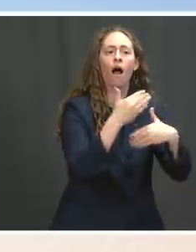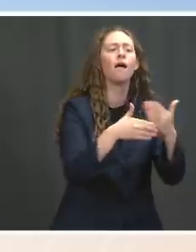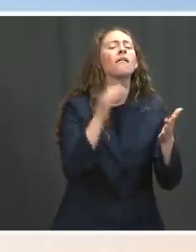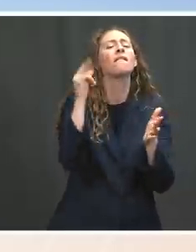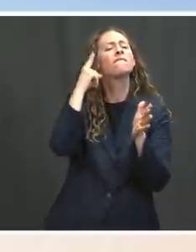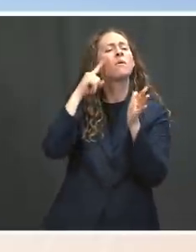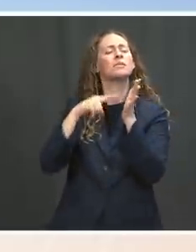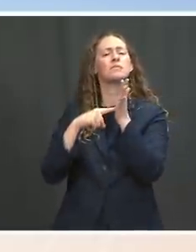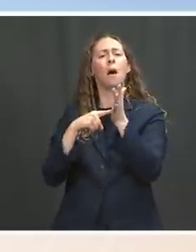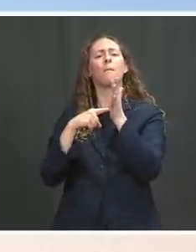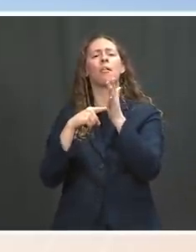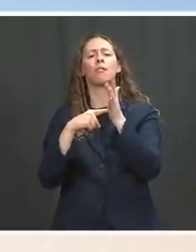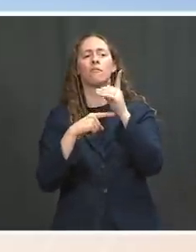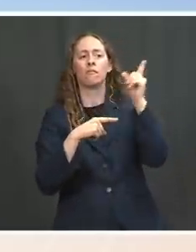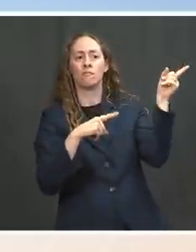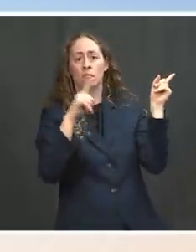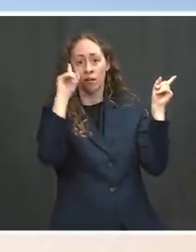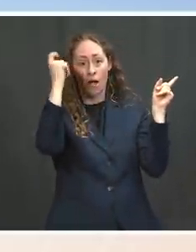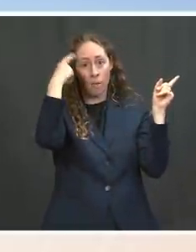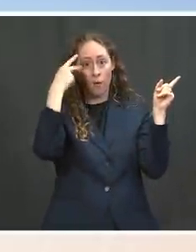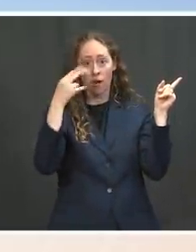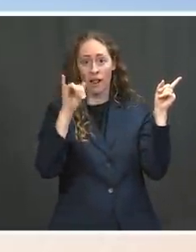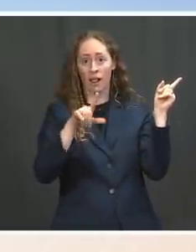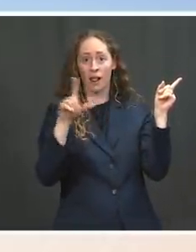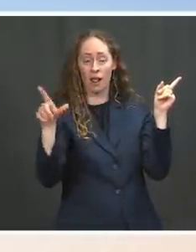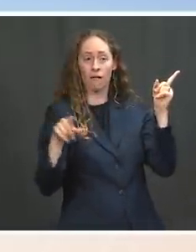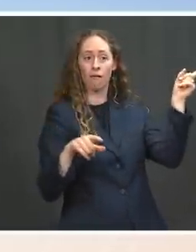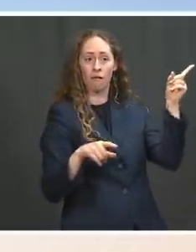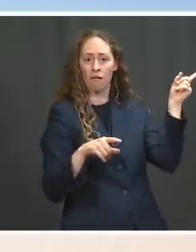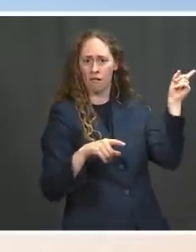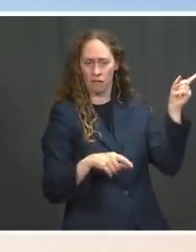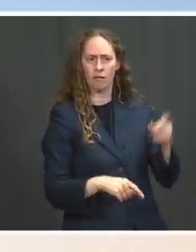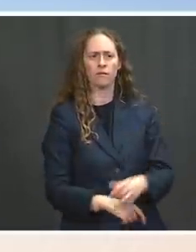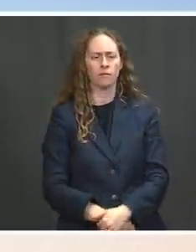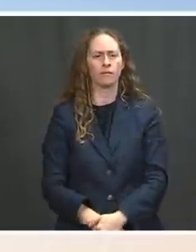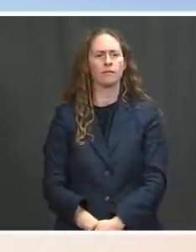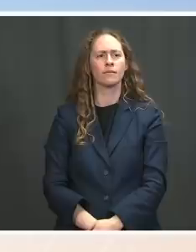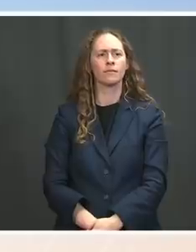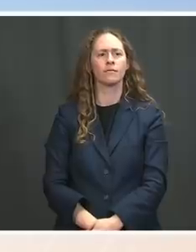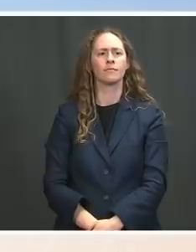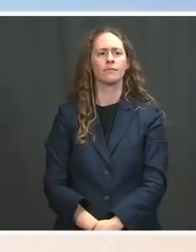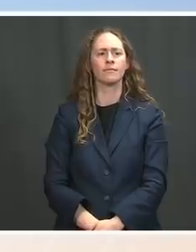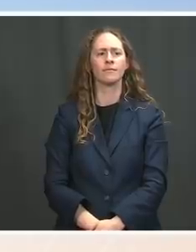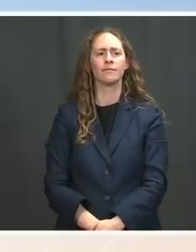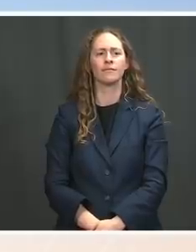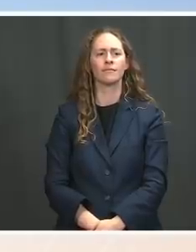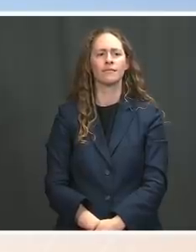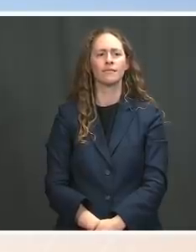A destruc- -- a desc- -- a -- a conversation, I should say -- that was a hard word, for some reason -- about infrastructure investment,